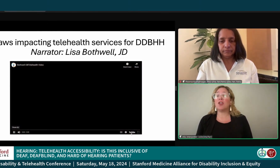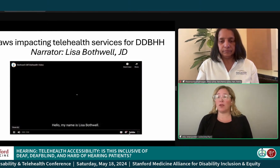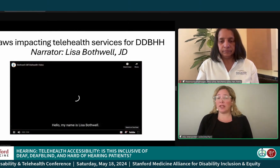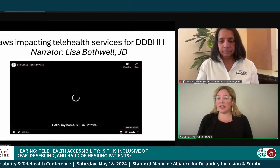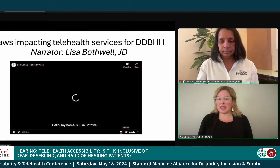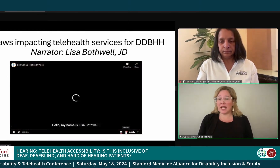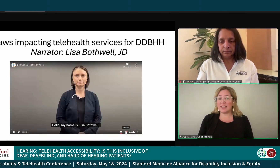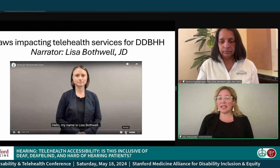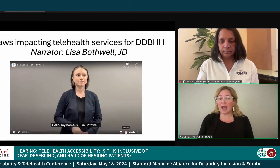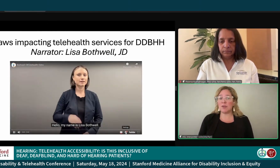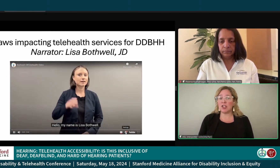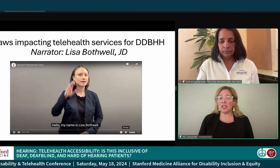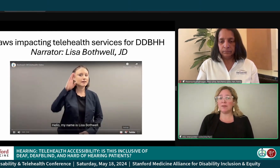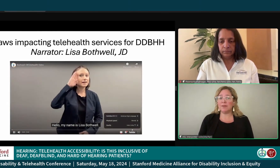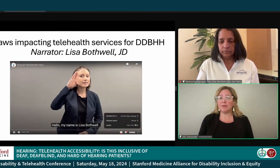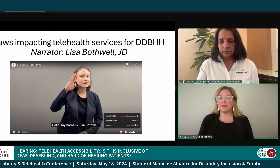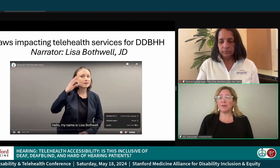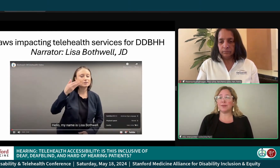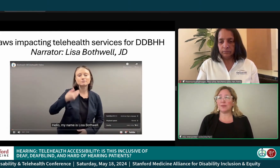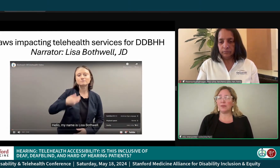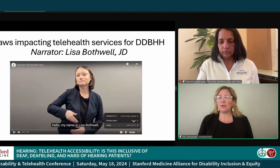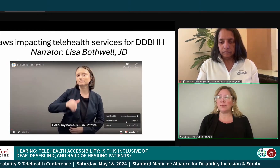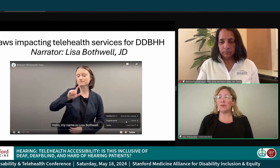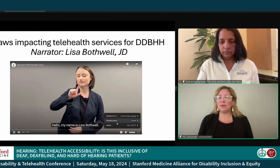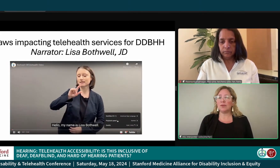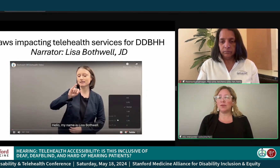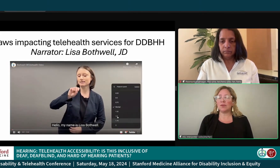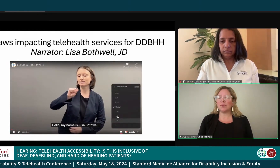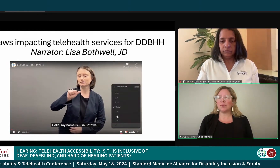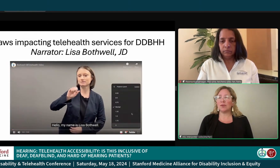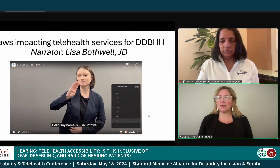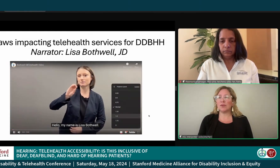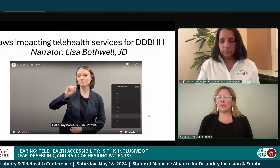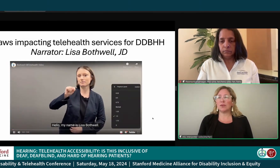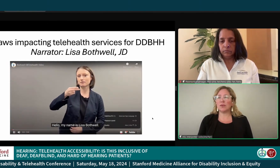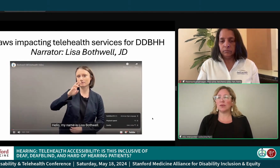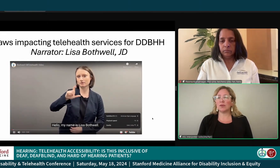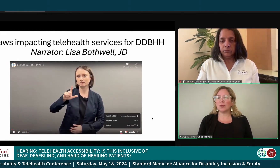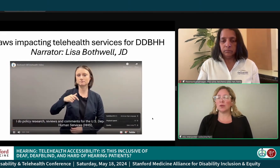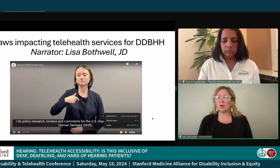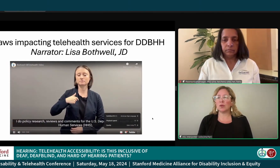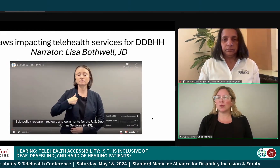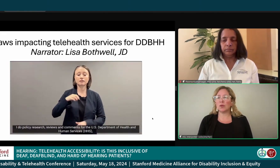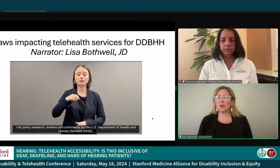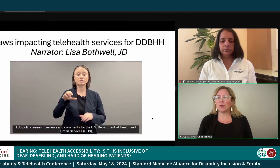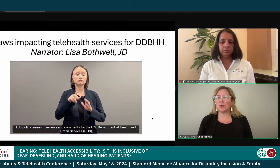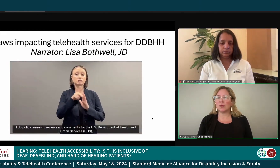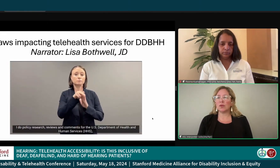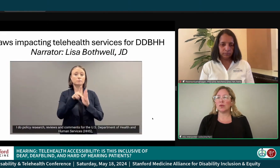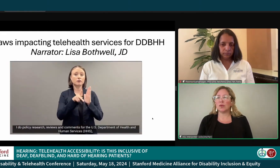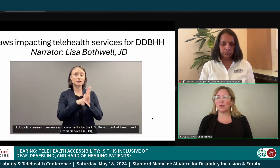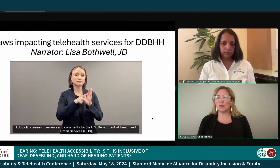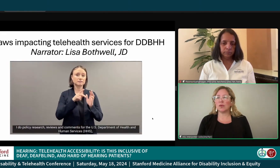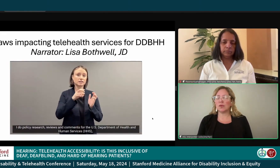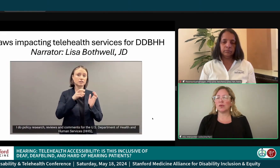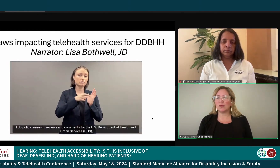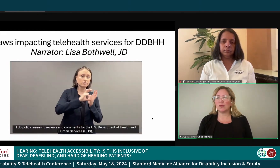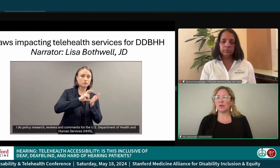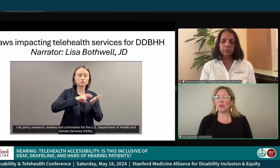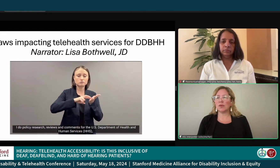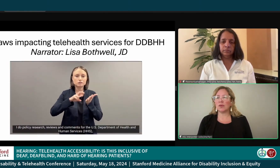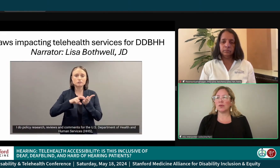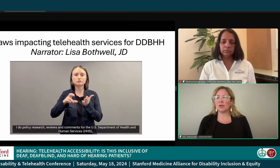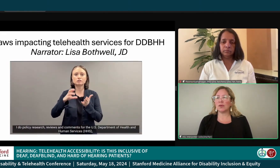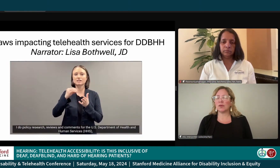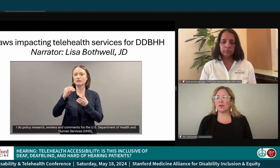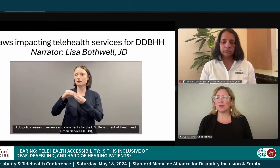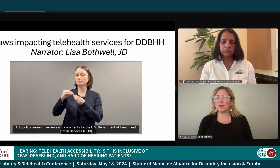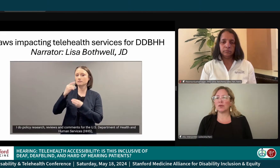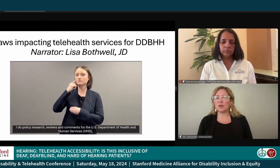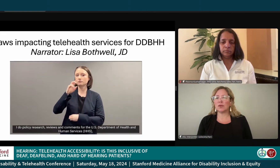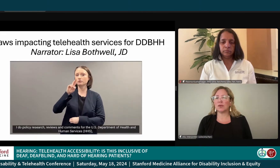So this has captioning. >> Lisa Bothwell: I do Policy research